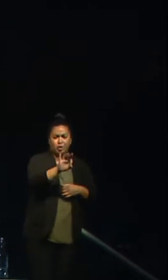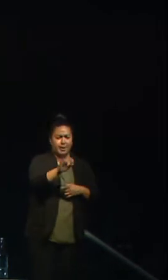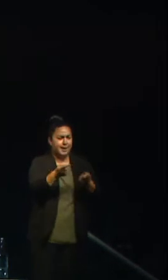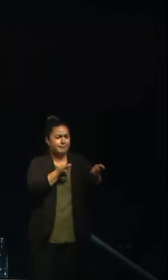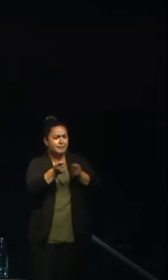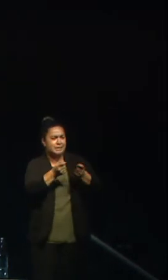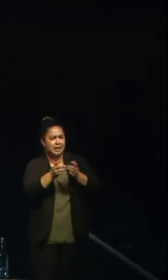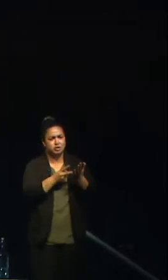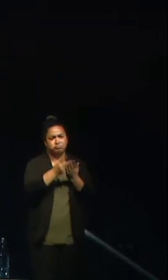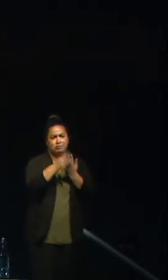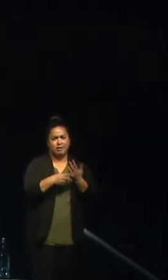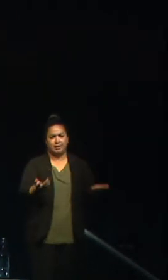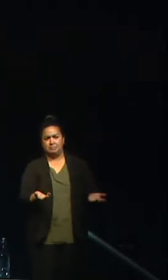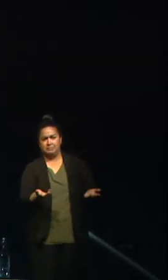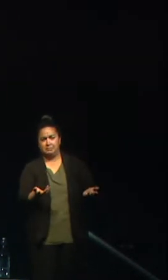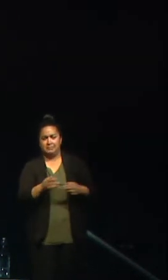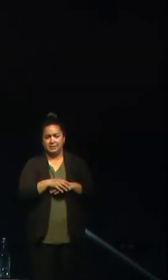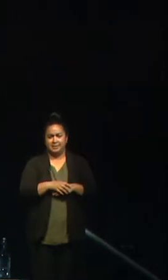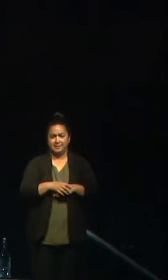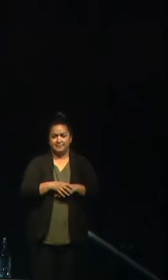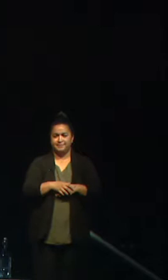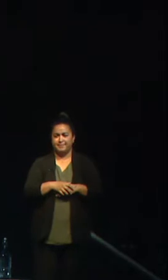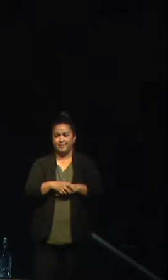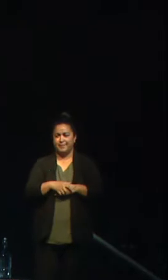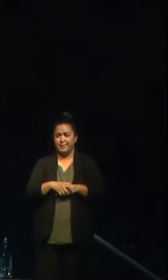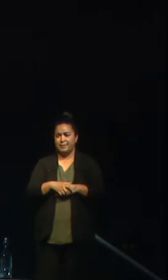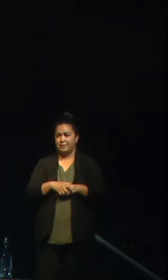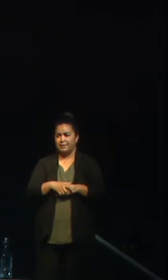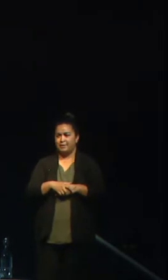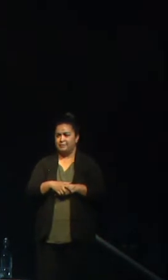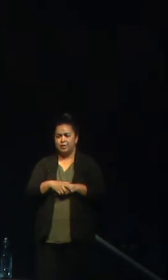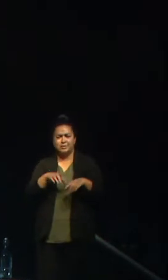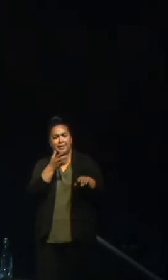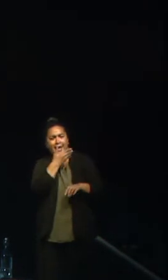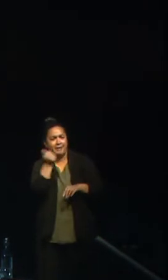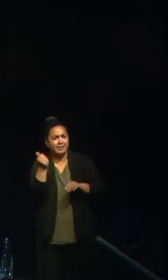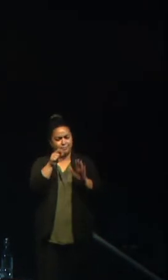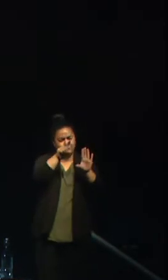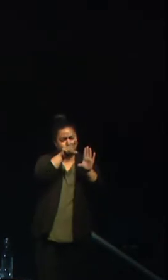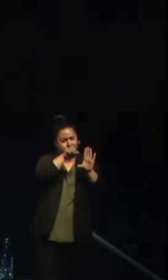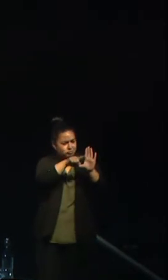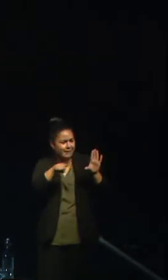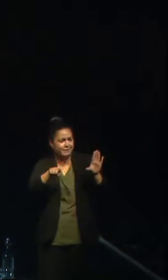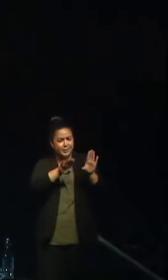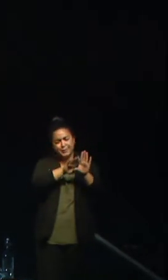top of the flip chart. And a nice week graph with some curves on it. And one of the dinosaur